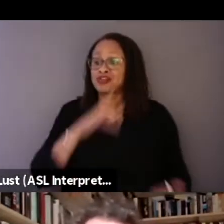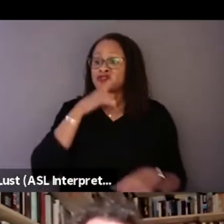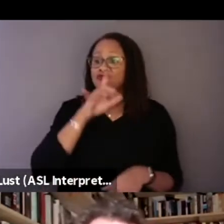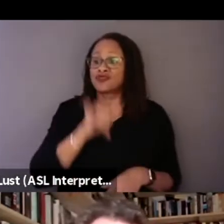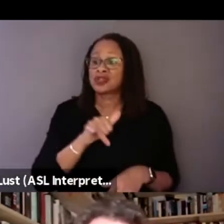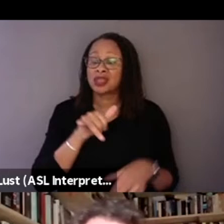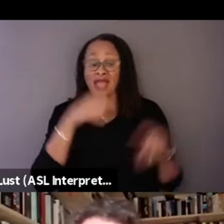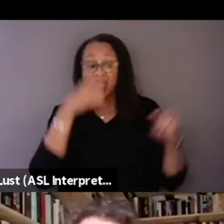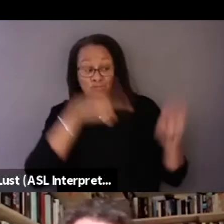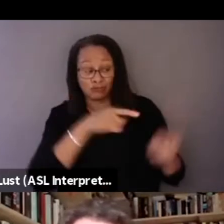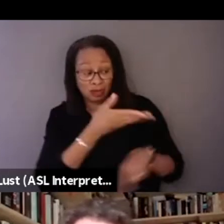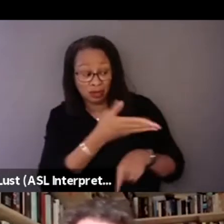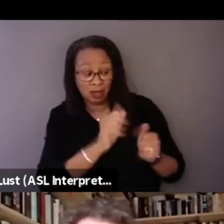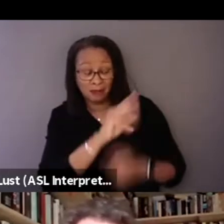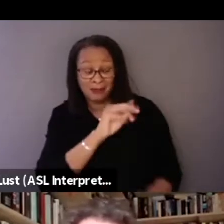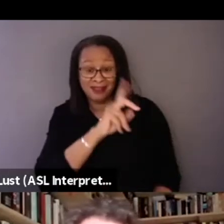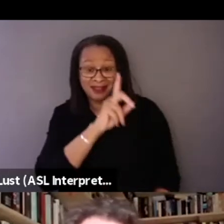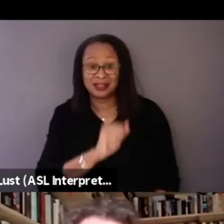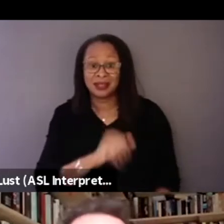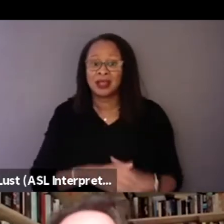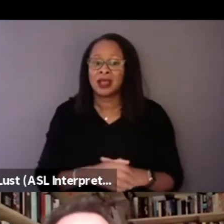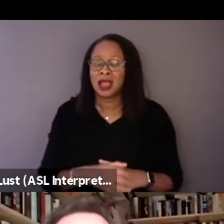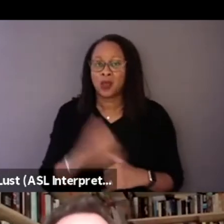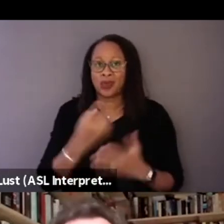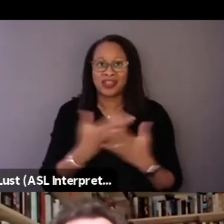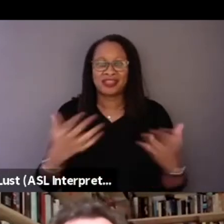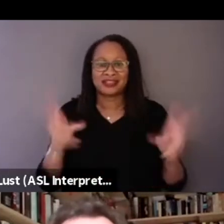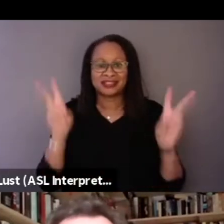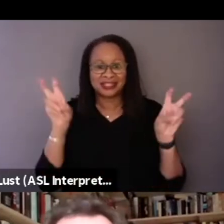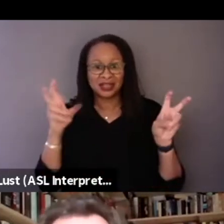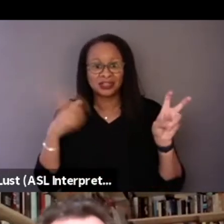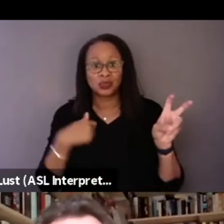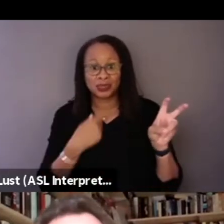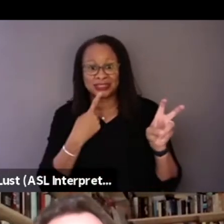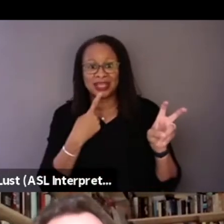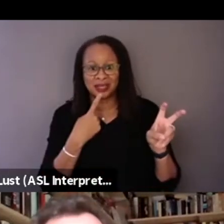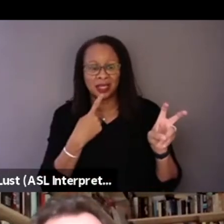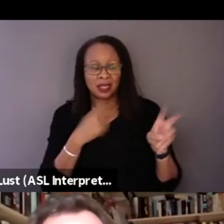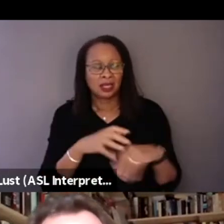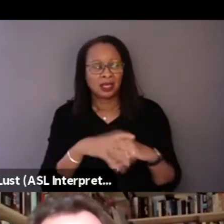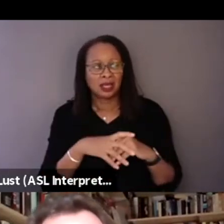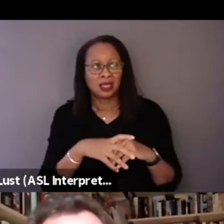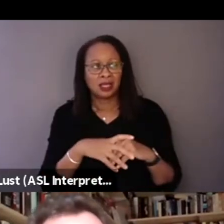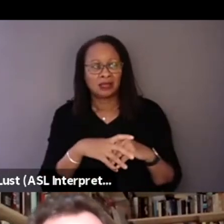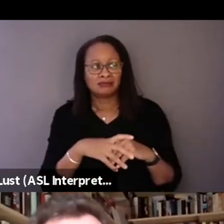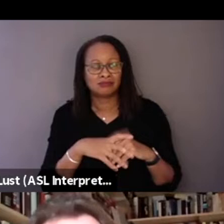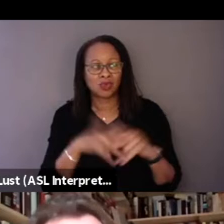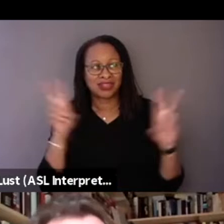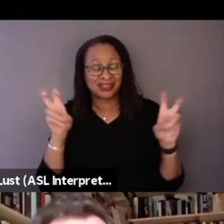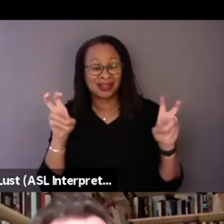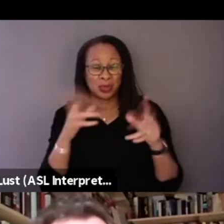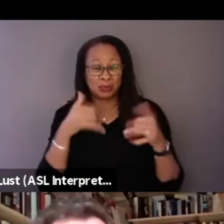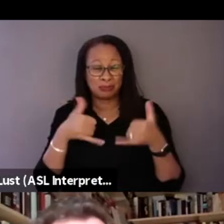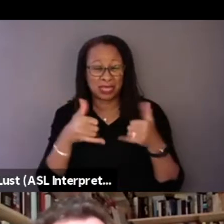on this movie is 'What's your excuse?' Because if Ady can do it. You know, it really, you can't be jaded spending,